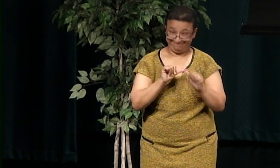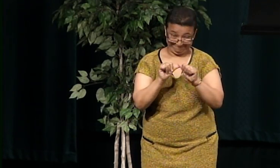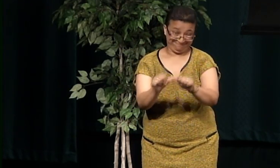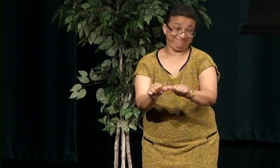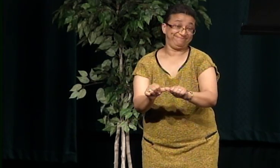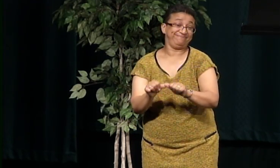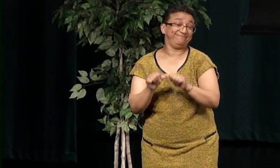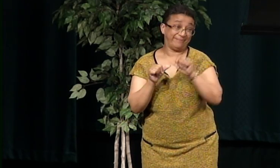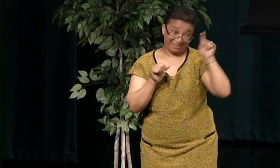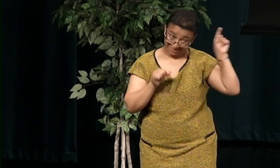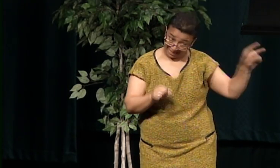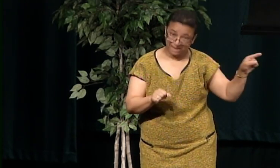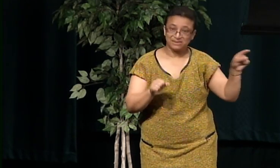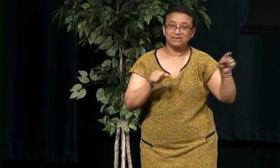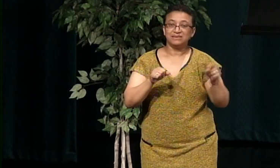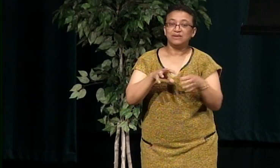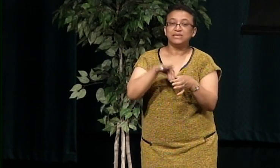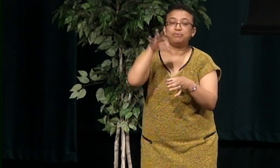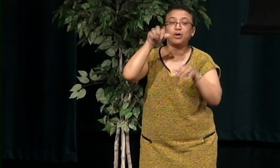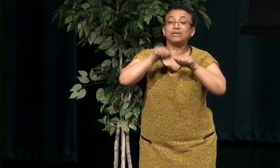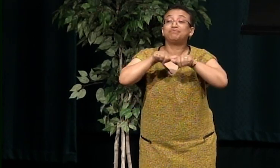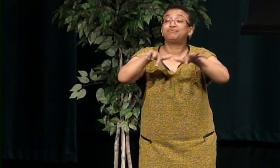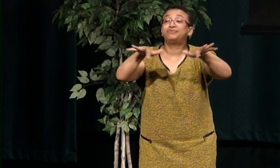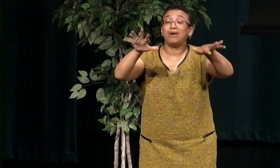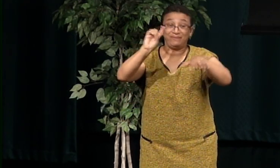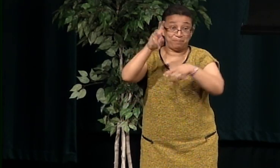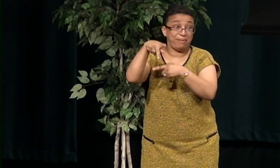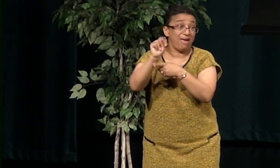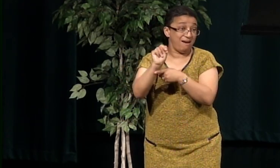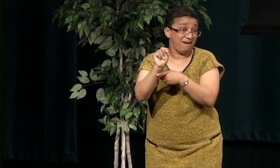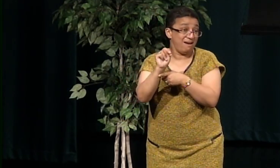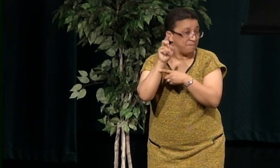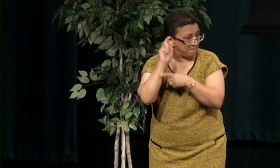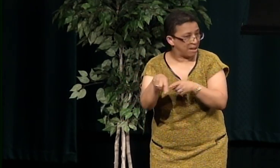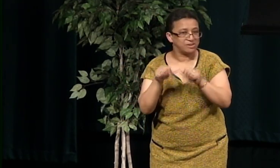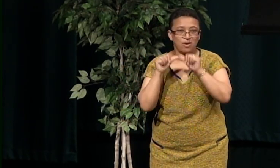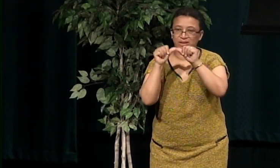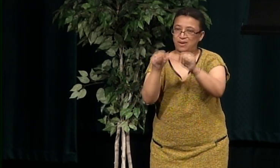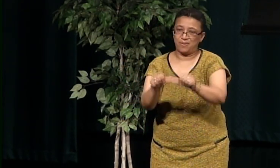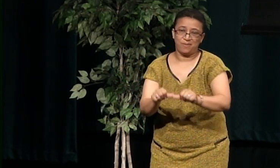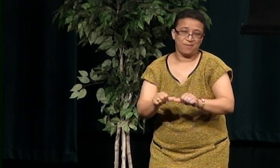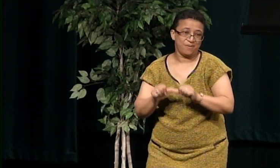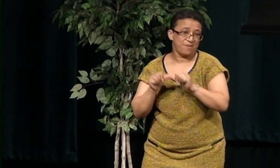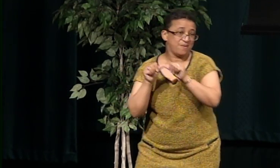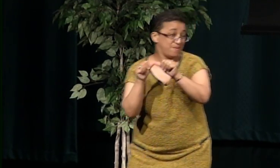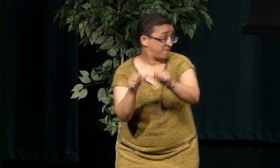So once again, when the celebration is over, our work is not.